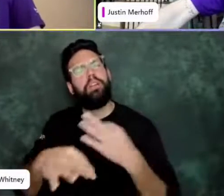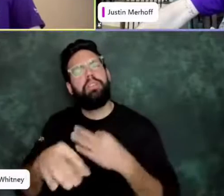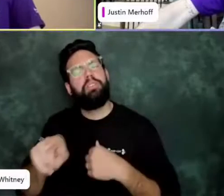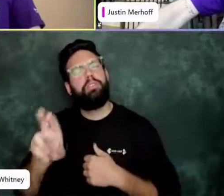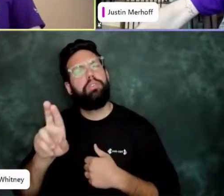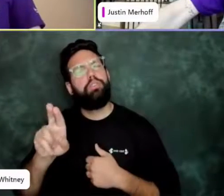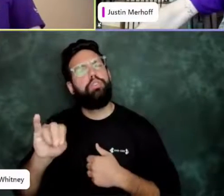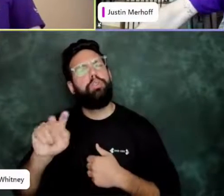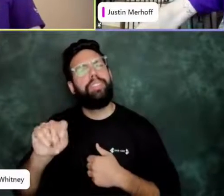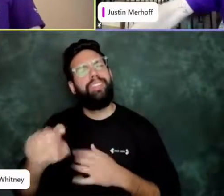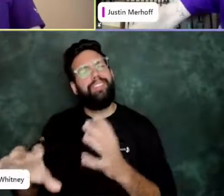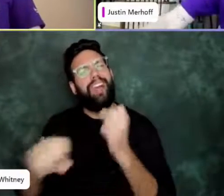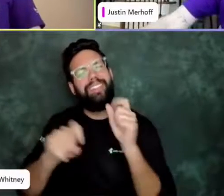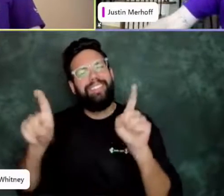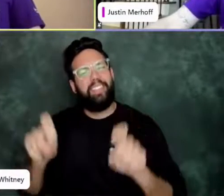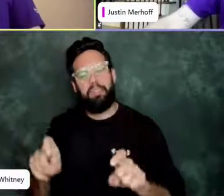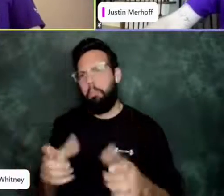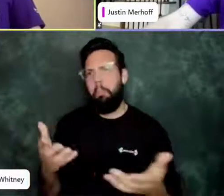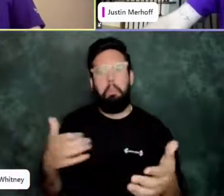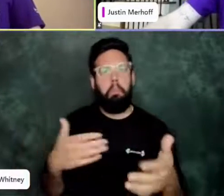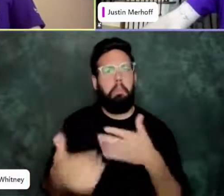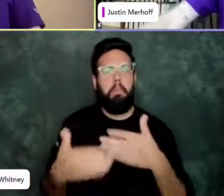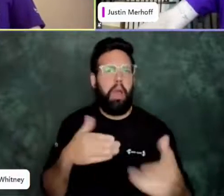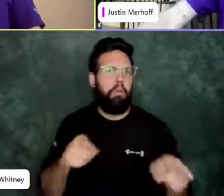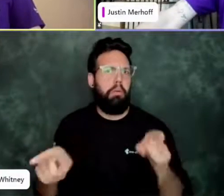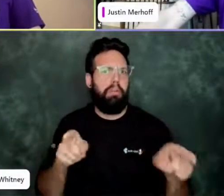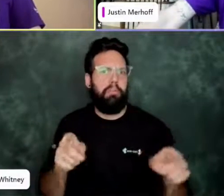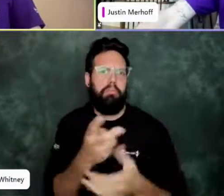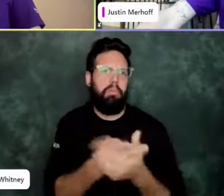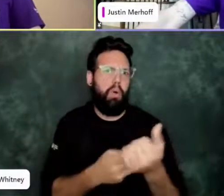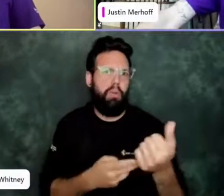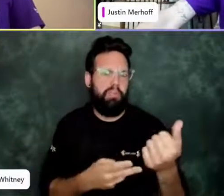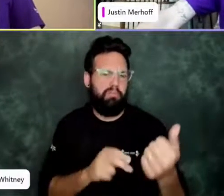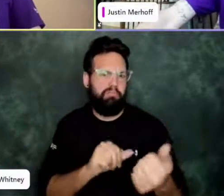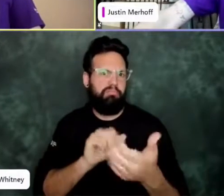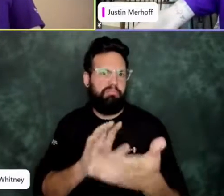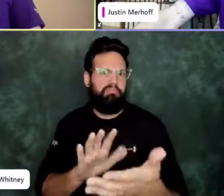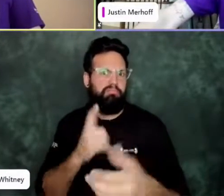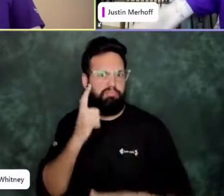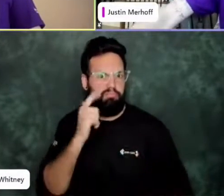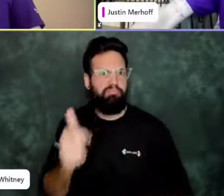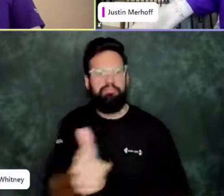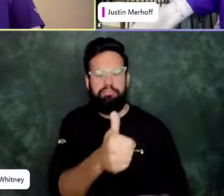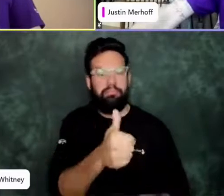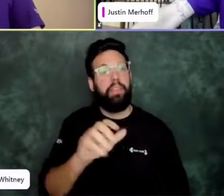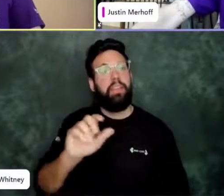Really, you can do it any way you want. The axe Developer Hub and the Watcher API